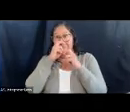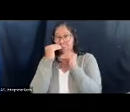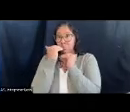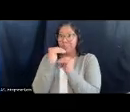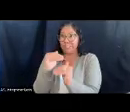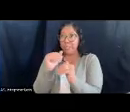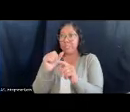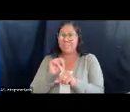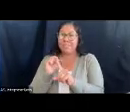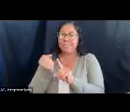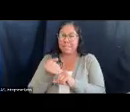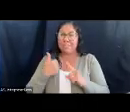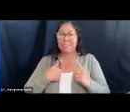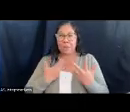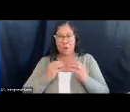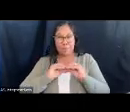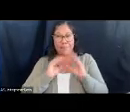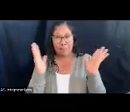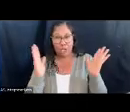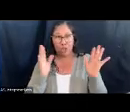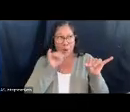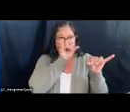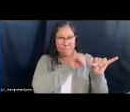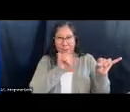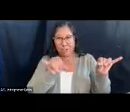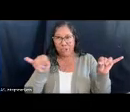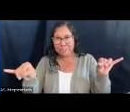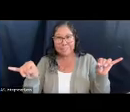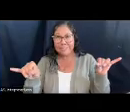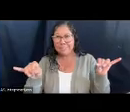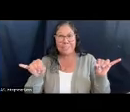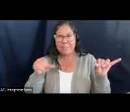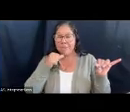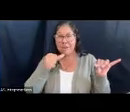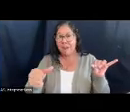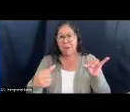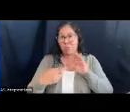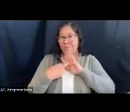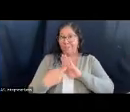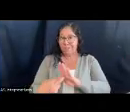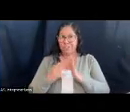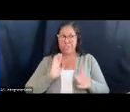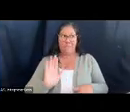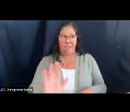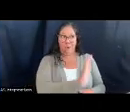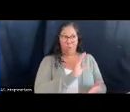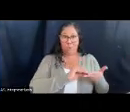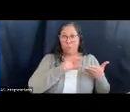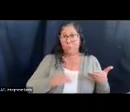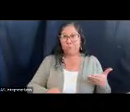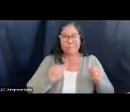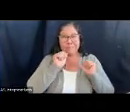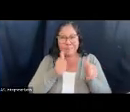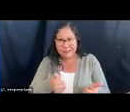So, let me be clear. These patterns are not a reflection of our students. They are a reflection